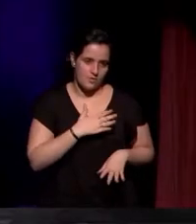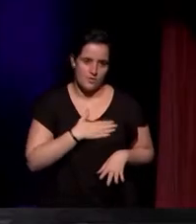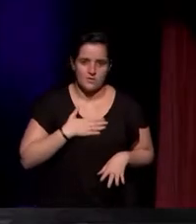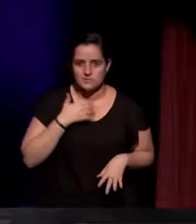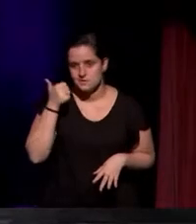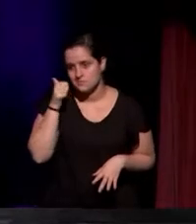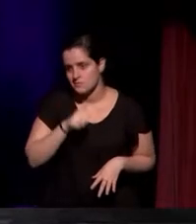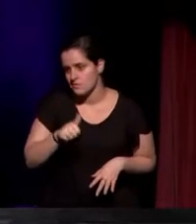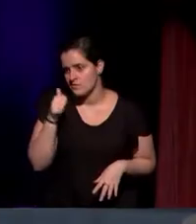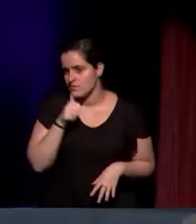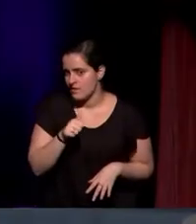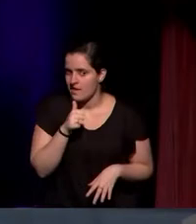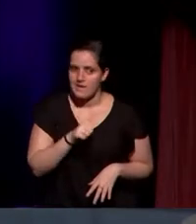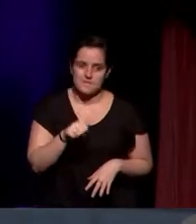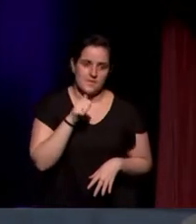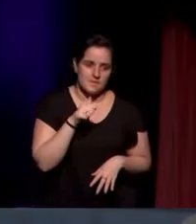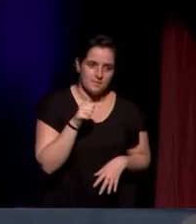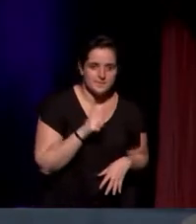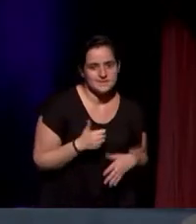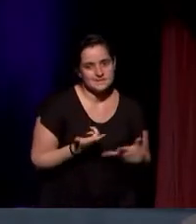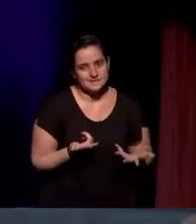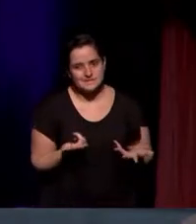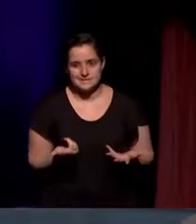and meets with the leaders of Frelimo.